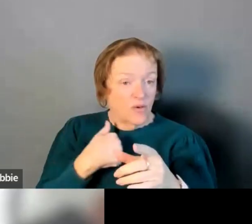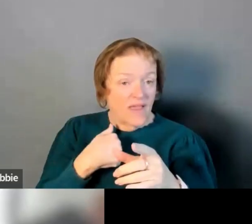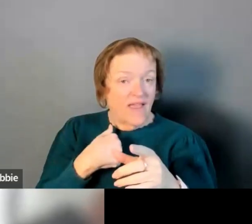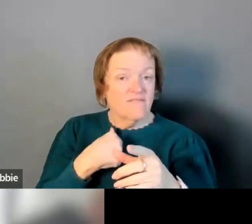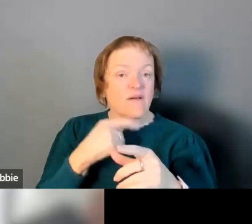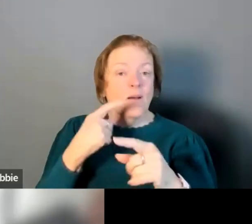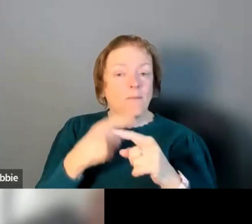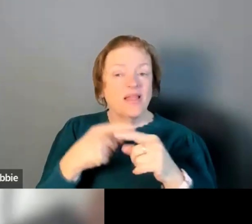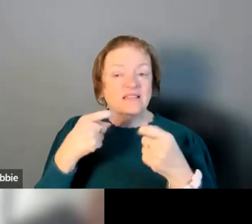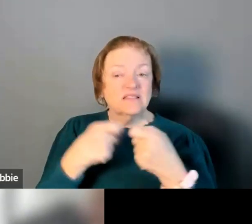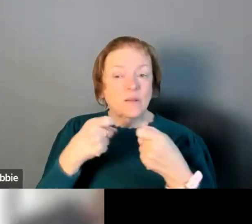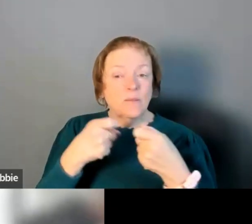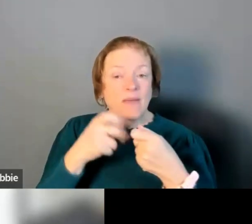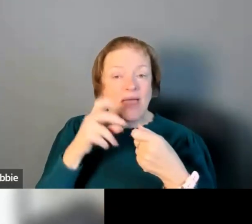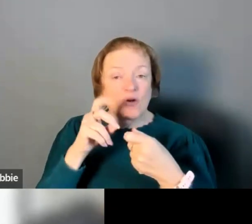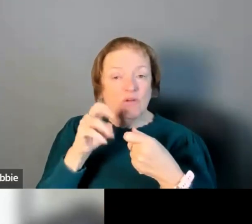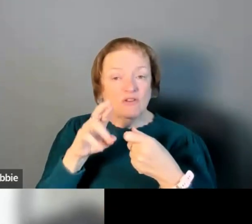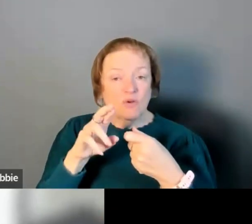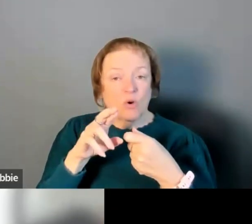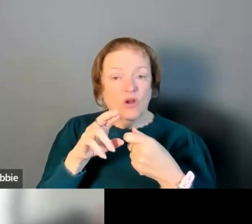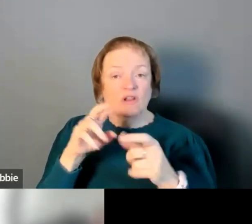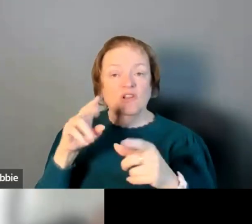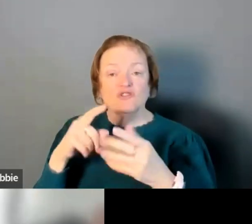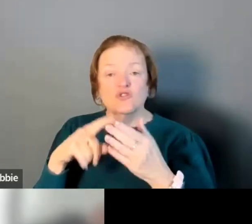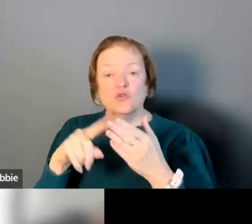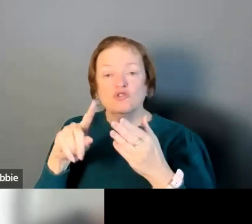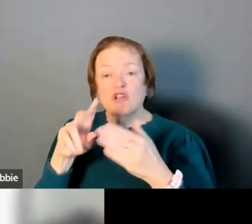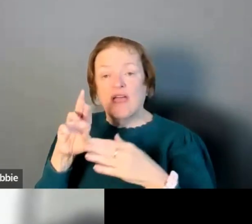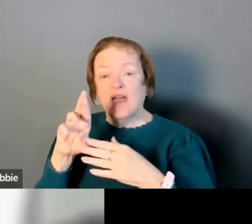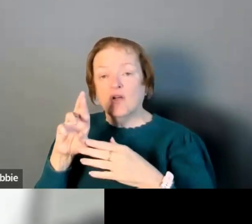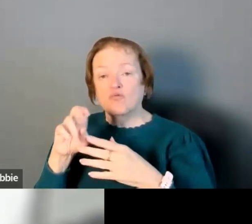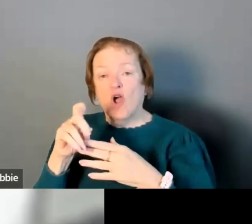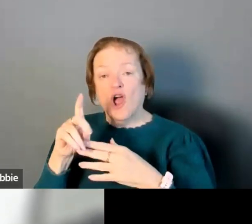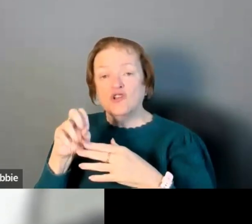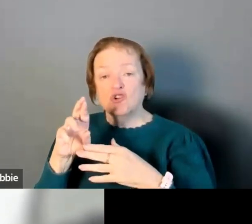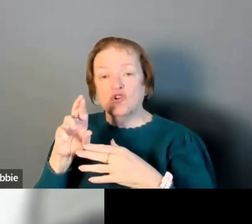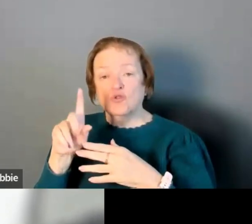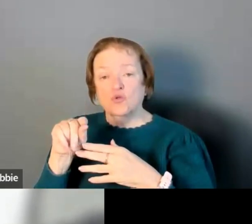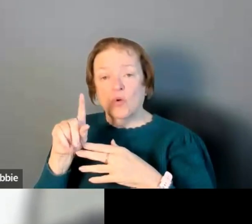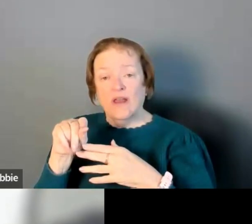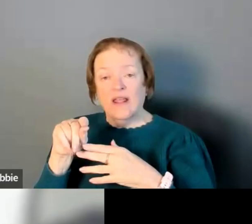checking there's Roger20. And then you take your teacher microphone.